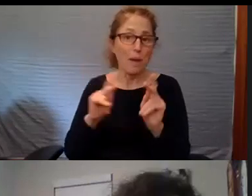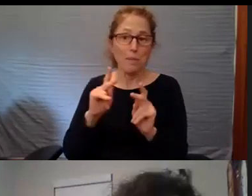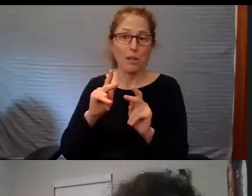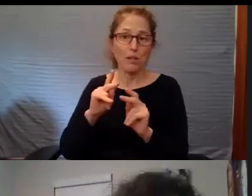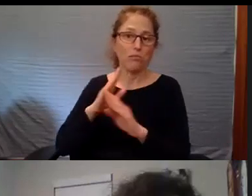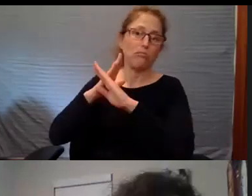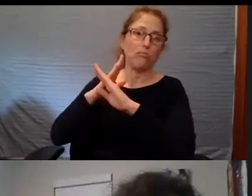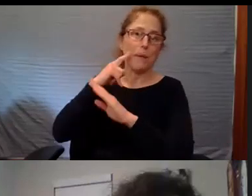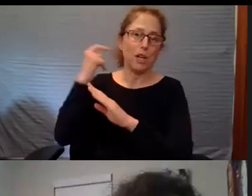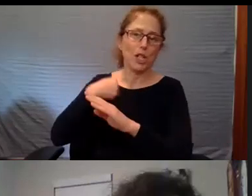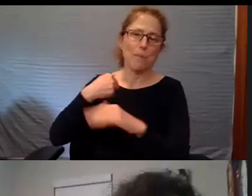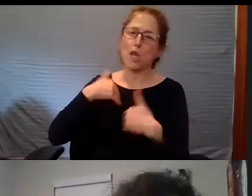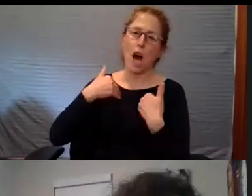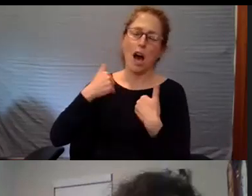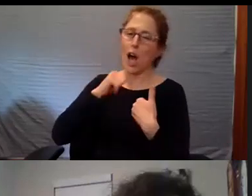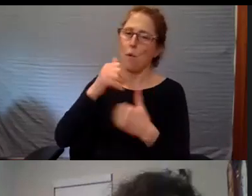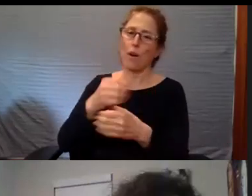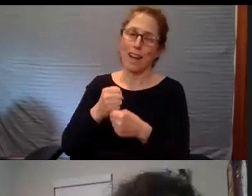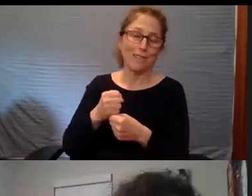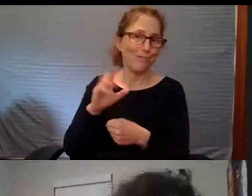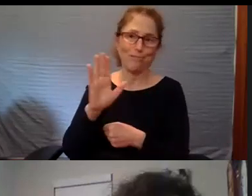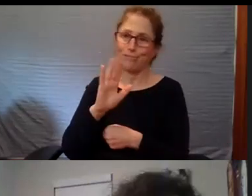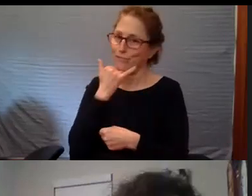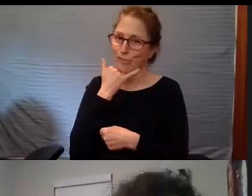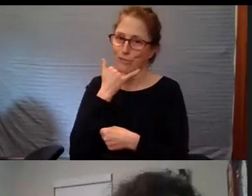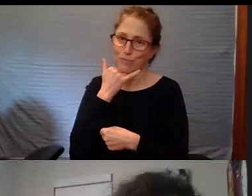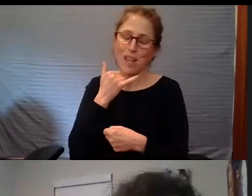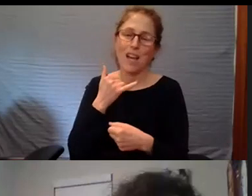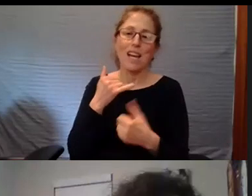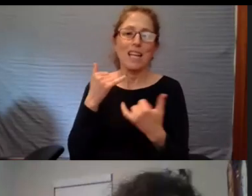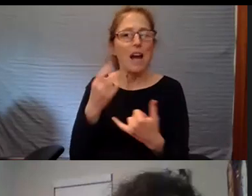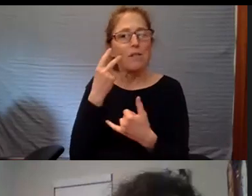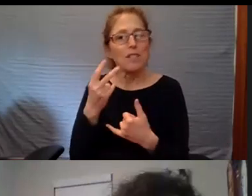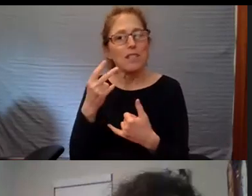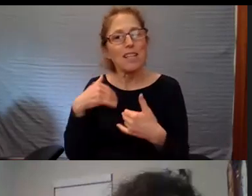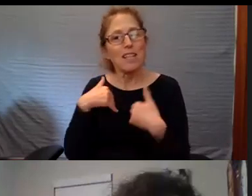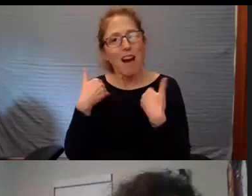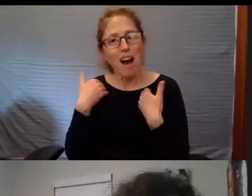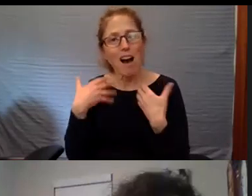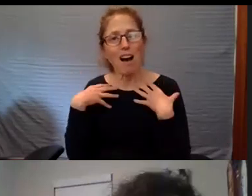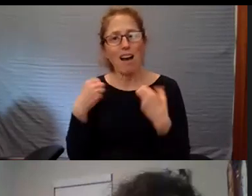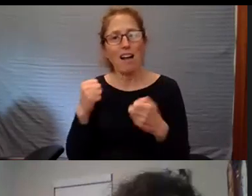they're young or healthy. I think what we're seeing now are people are young and healthy, without chronic